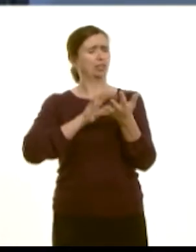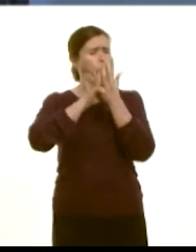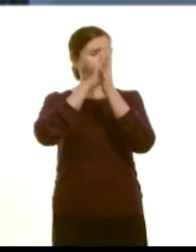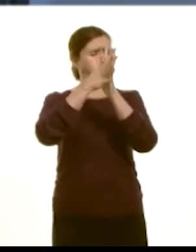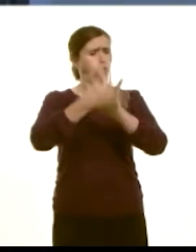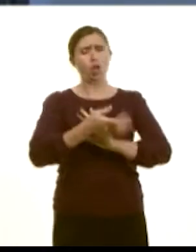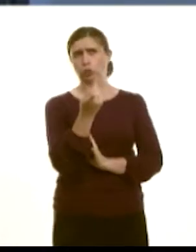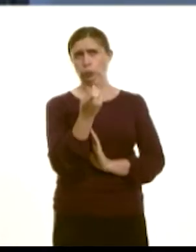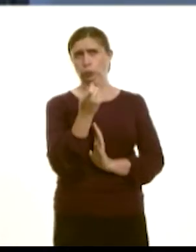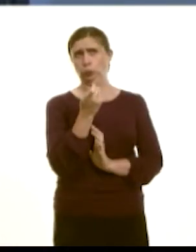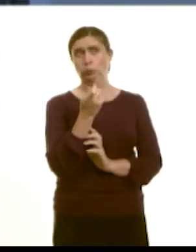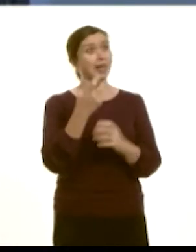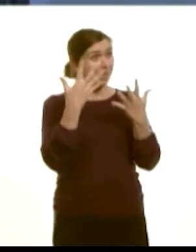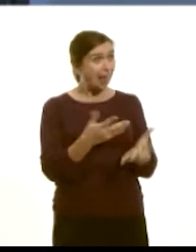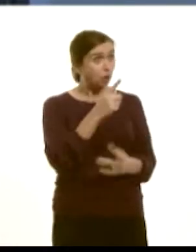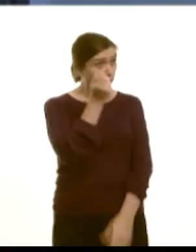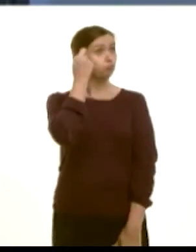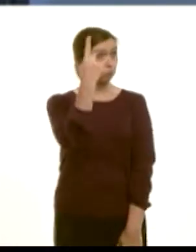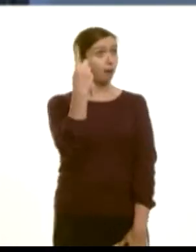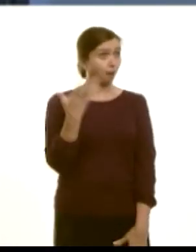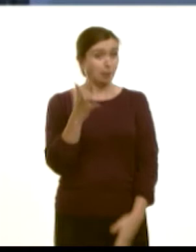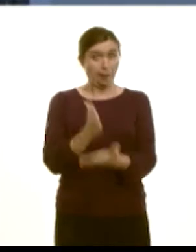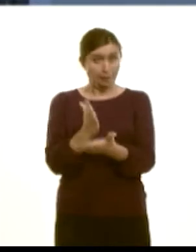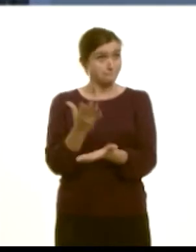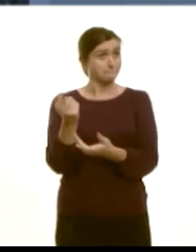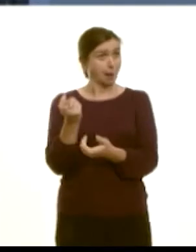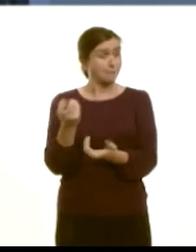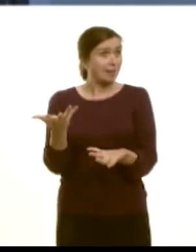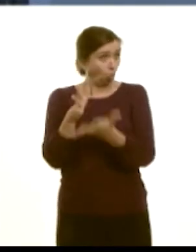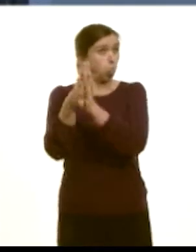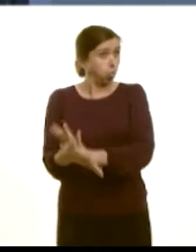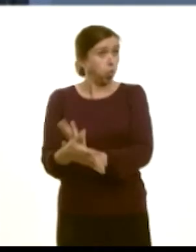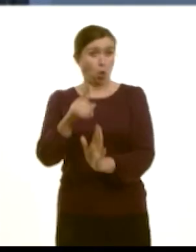meltdown now becoming a reality, when such letters are being delivered to the Public